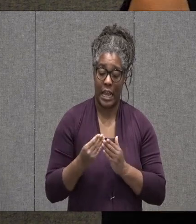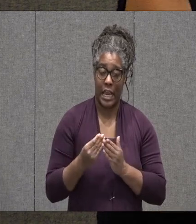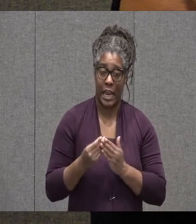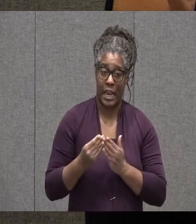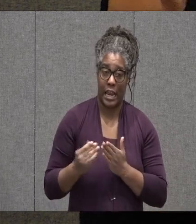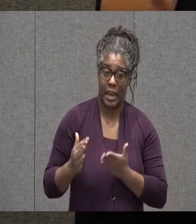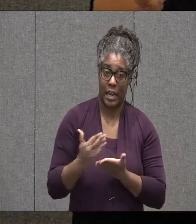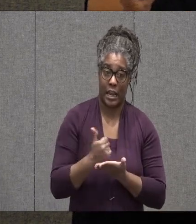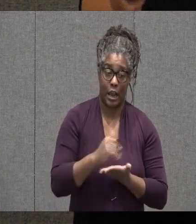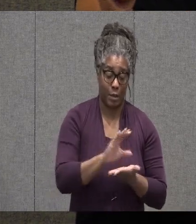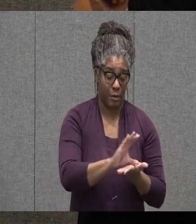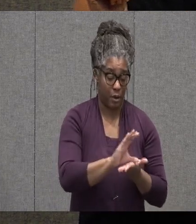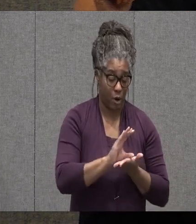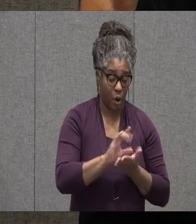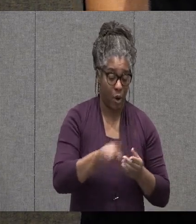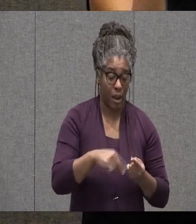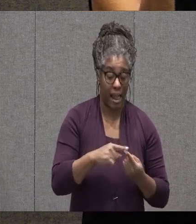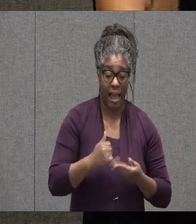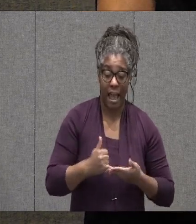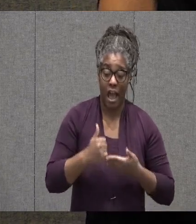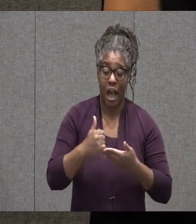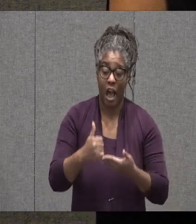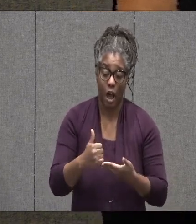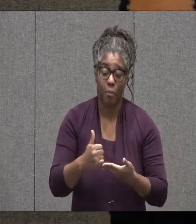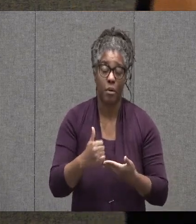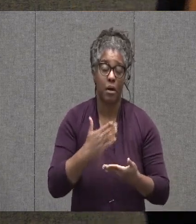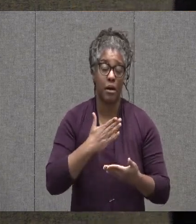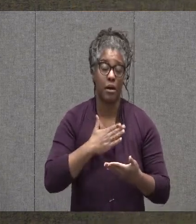I'm gonna write my sentence in the box while you write yours in the box.